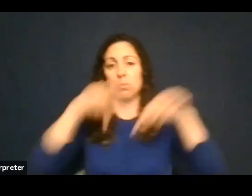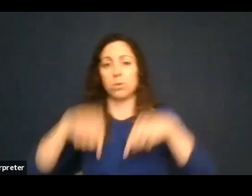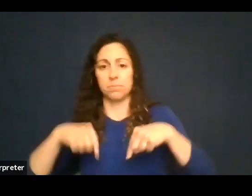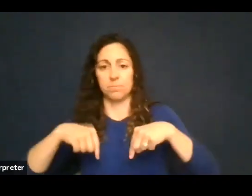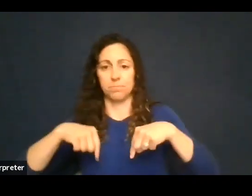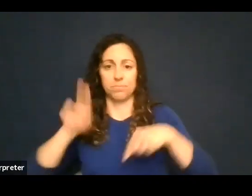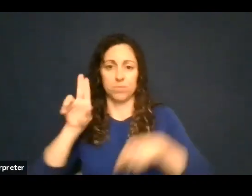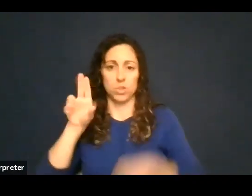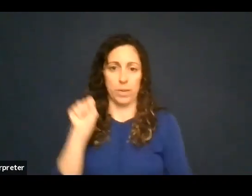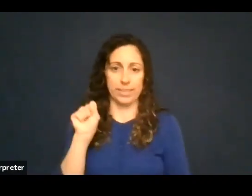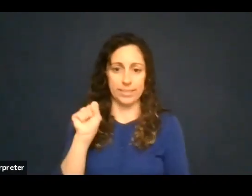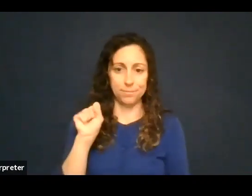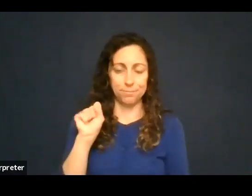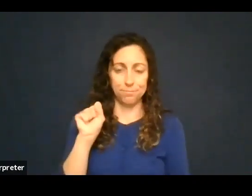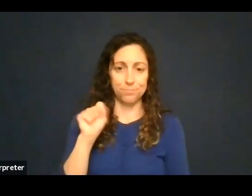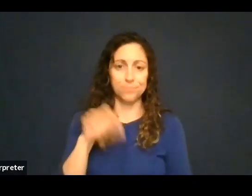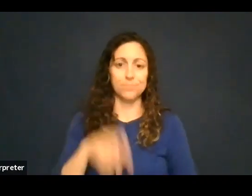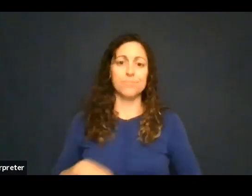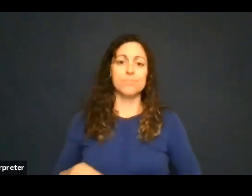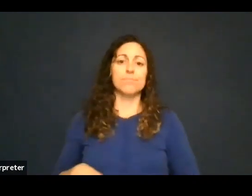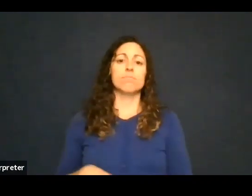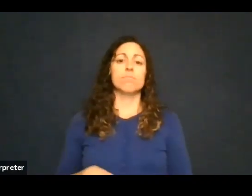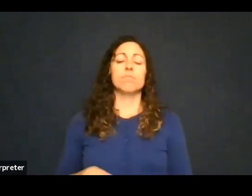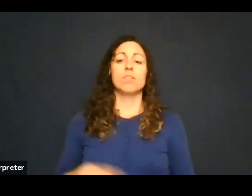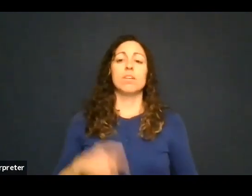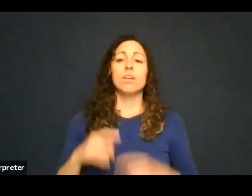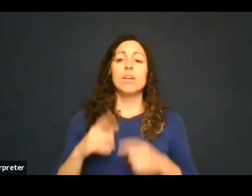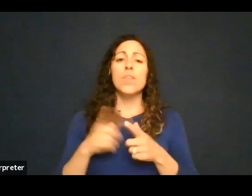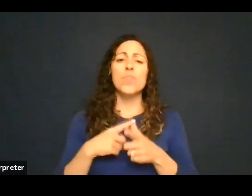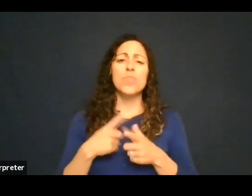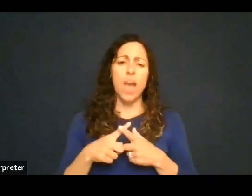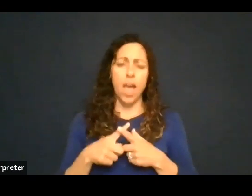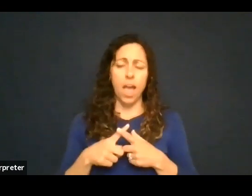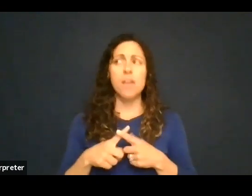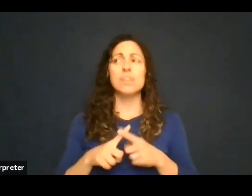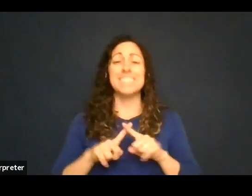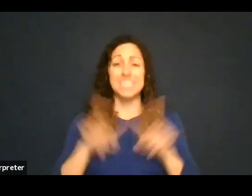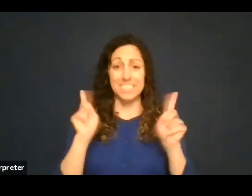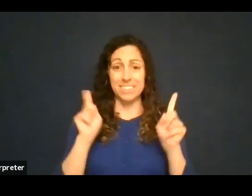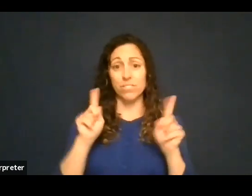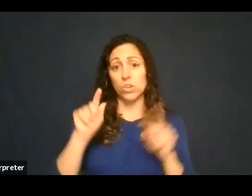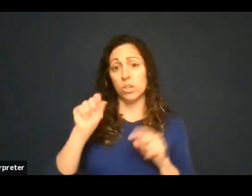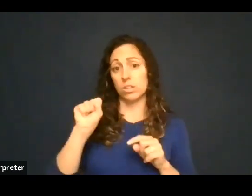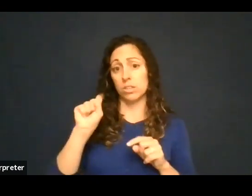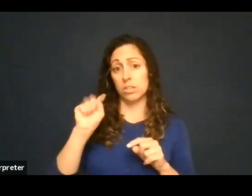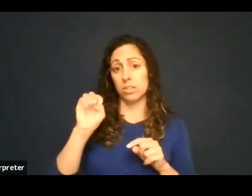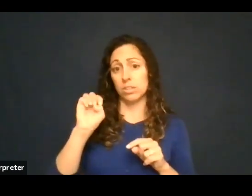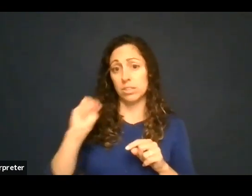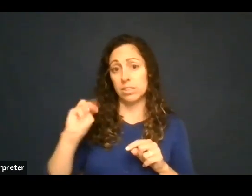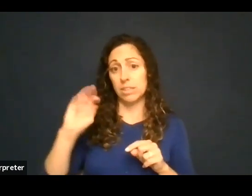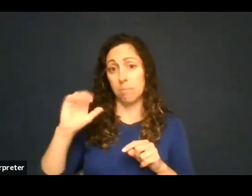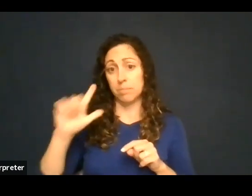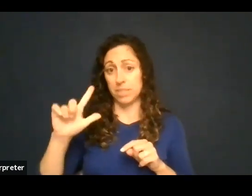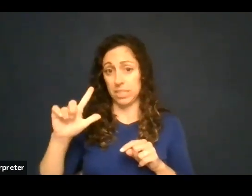And then, on the stem cell front, both ReNeuron and jCyte have had clinical trials under way